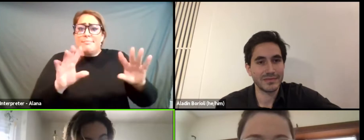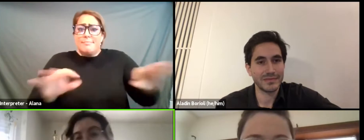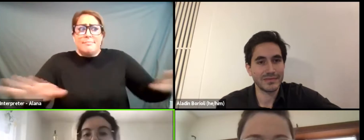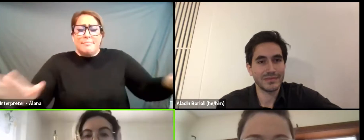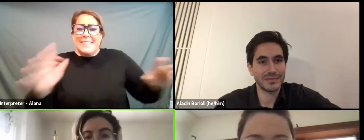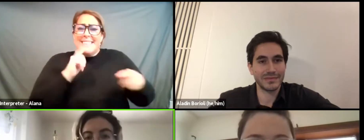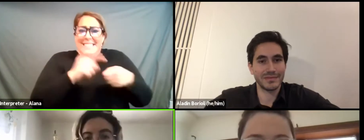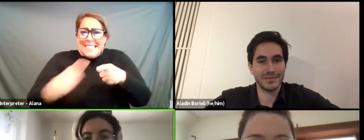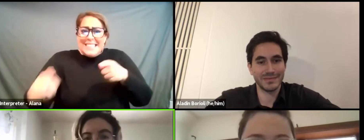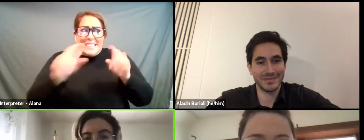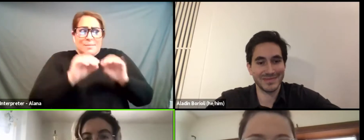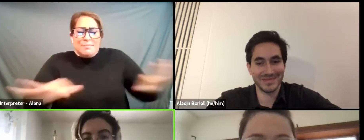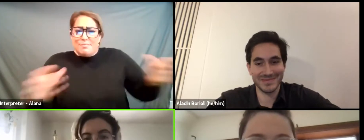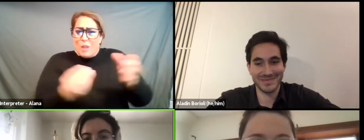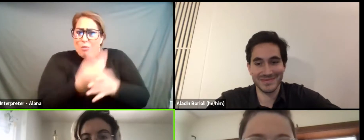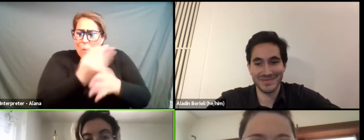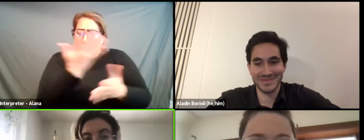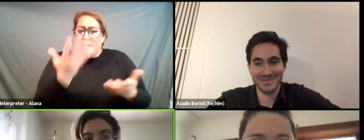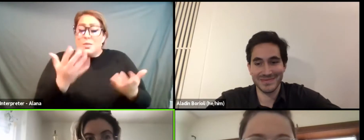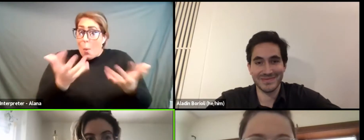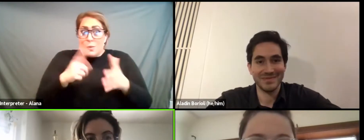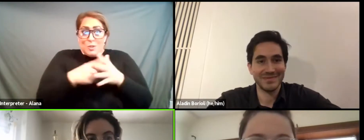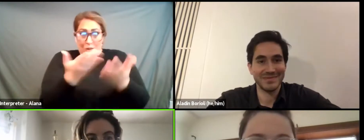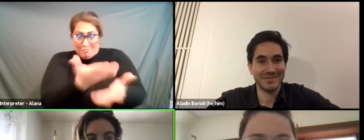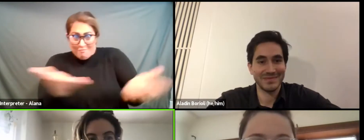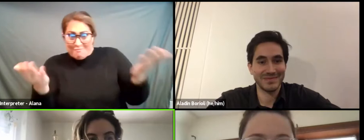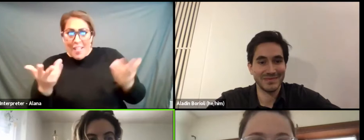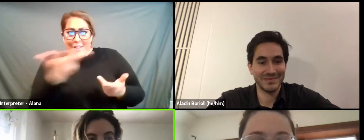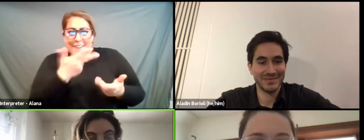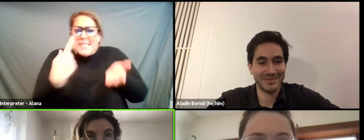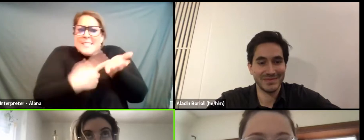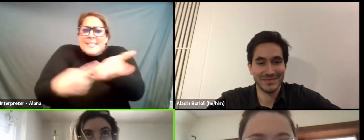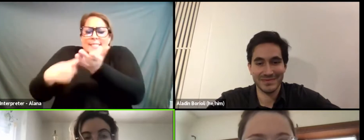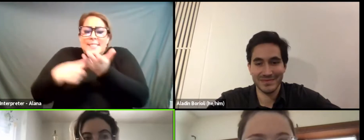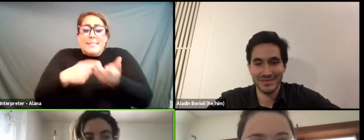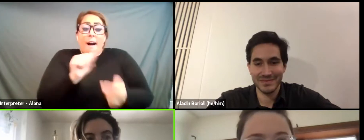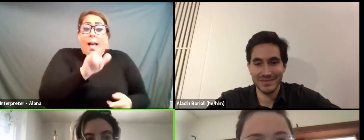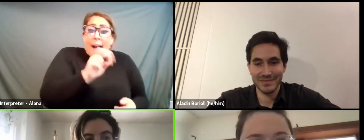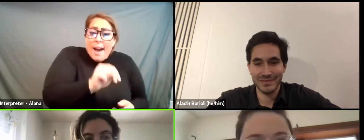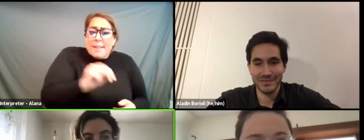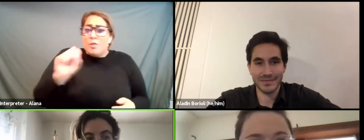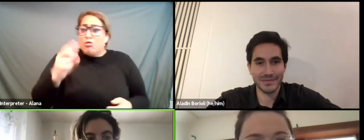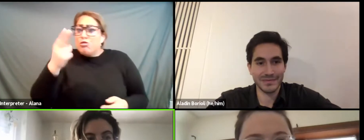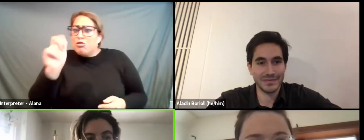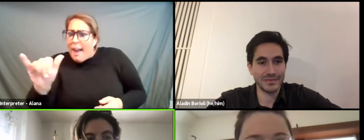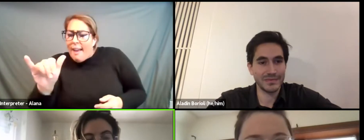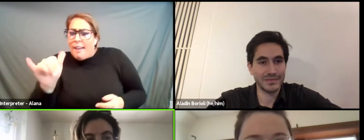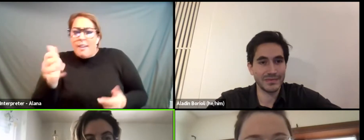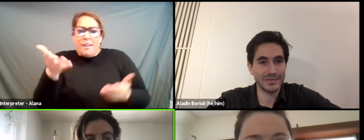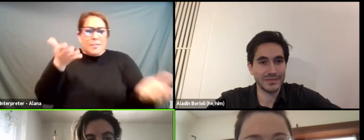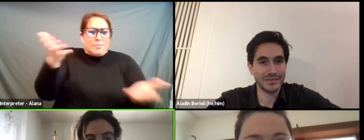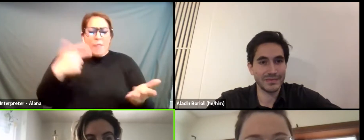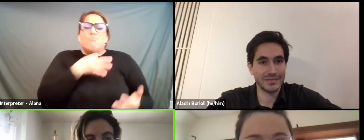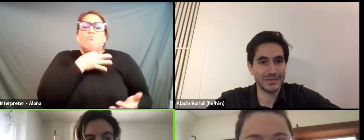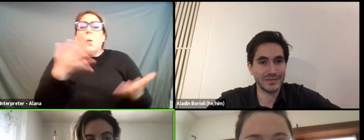start that discussion between all 3 of us, Aladin, Shay, what data are you most interested in at this